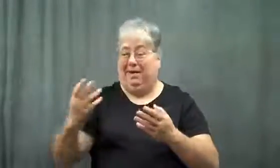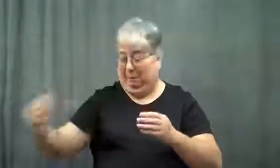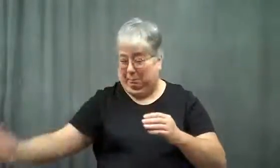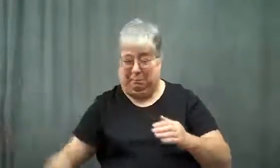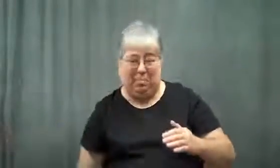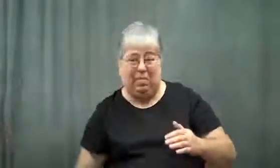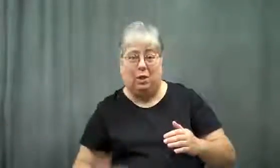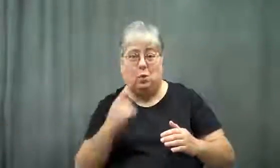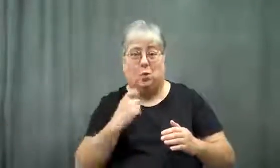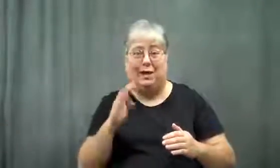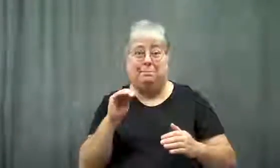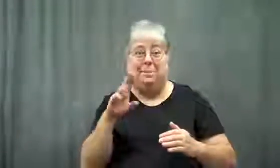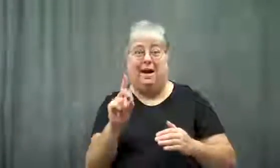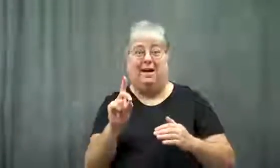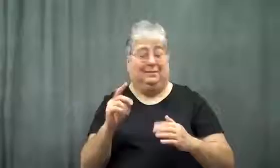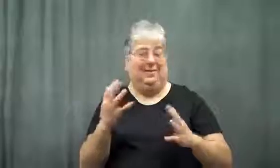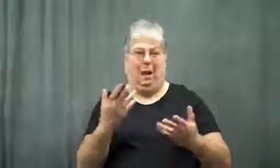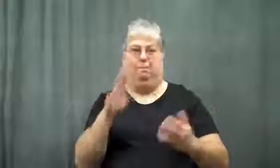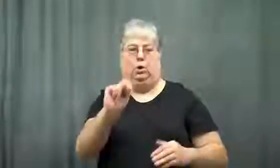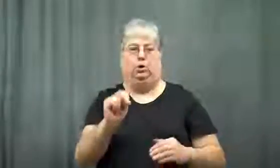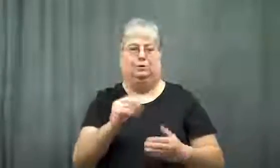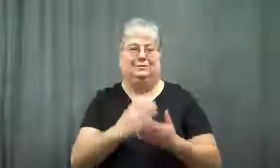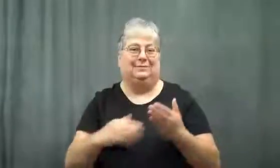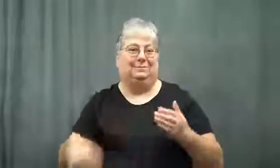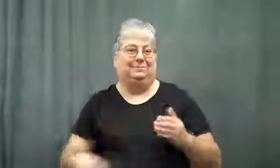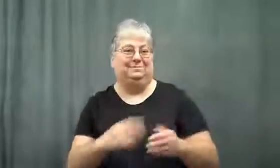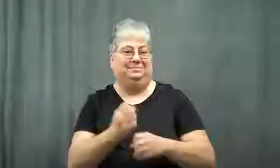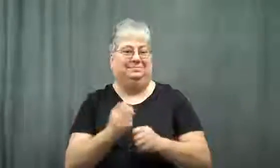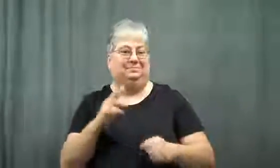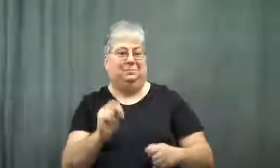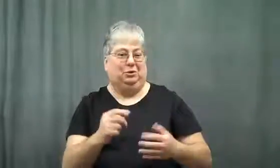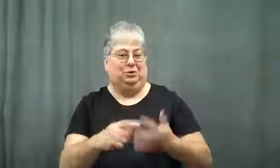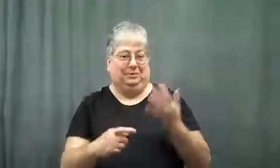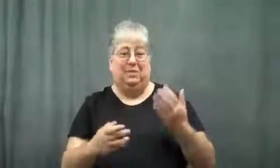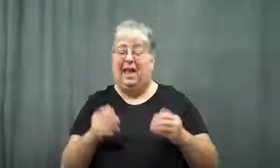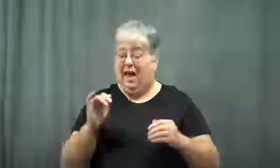People who came in contact with the red mud were burned.